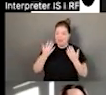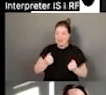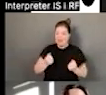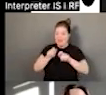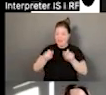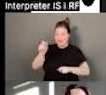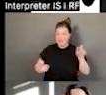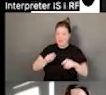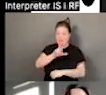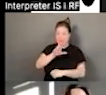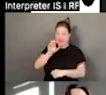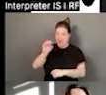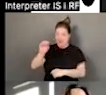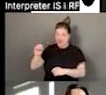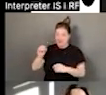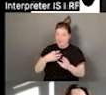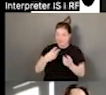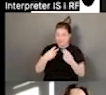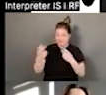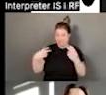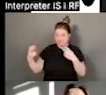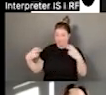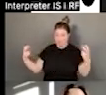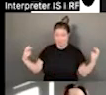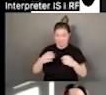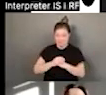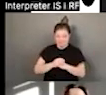if I counted correctly, just under 40 different countries.